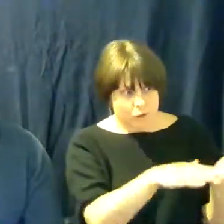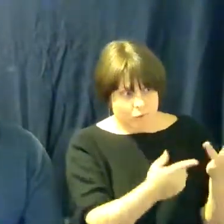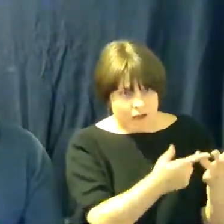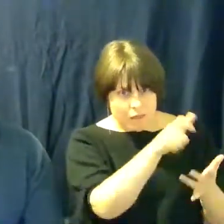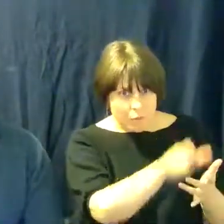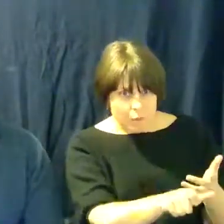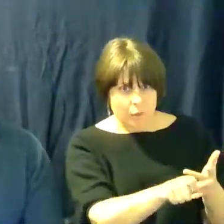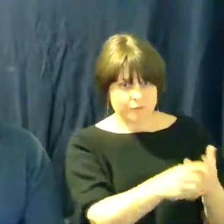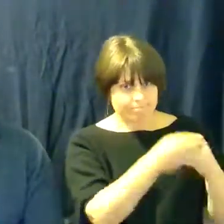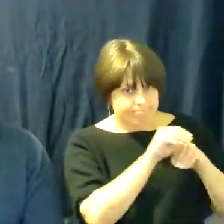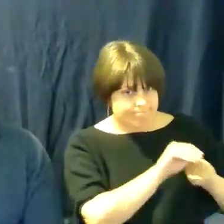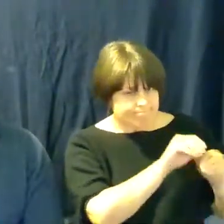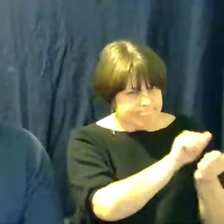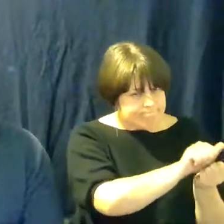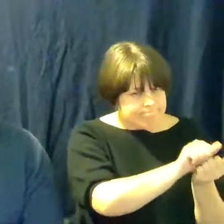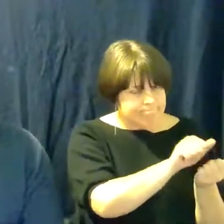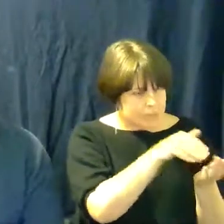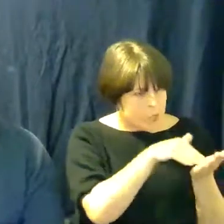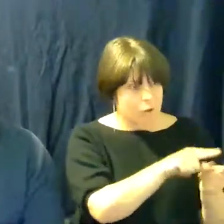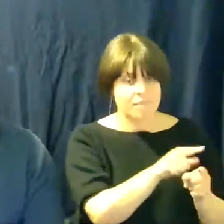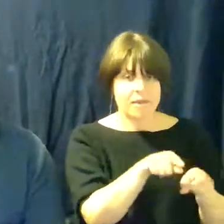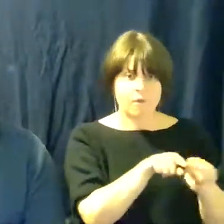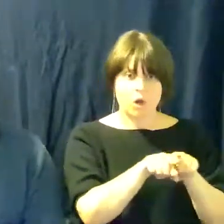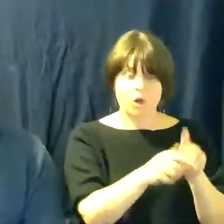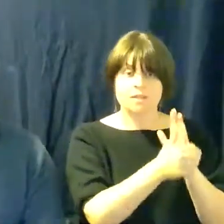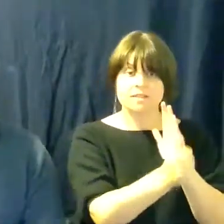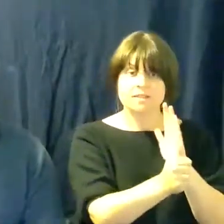area along with the traditional training, how